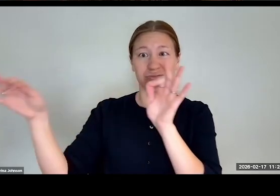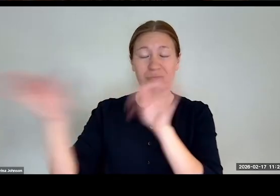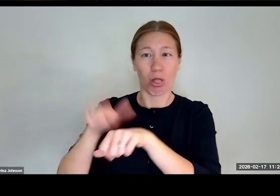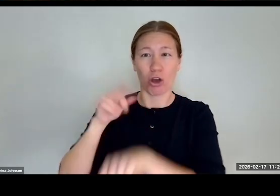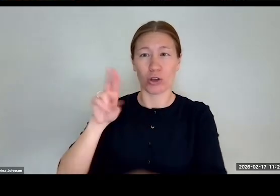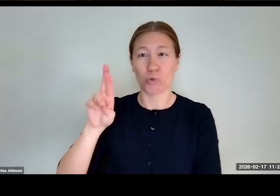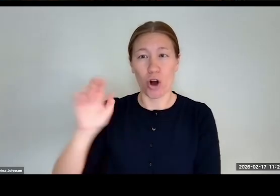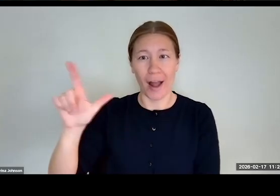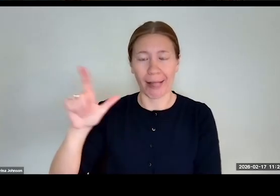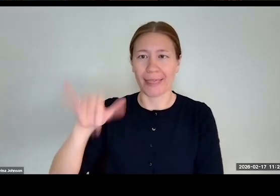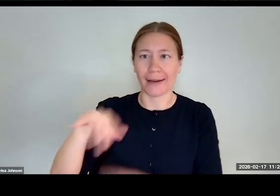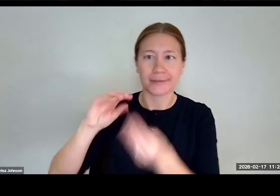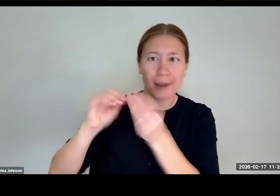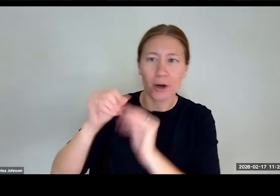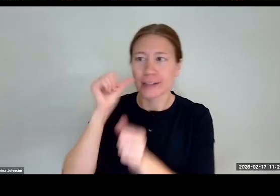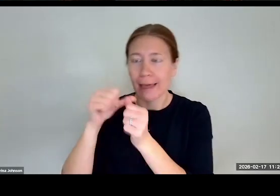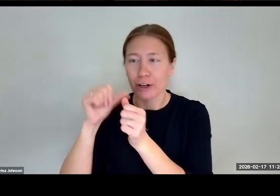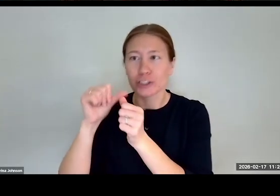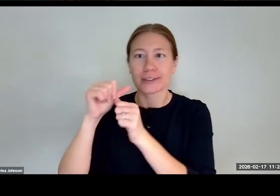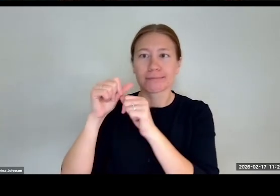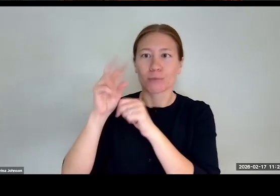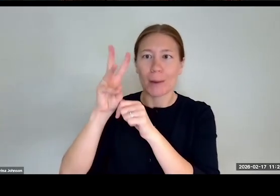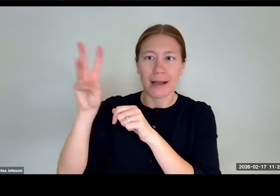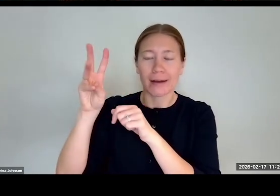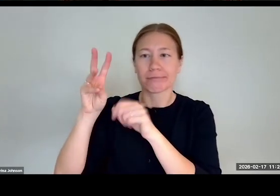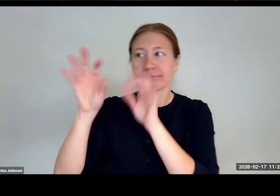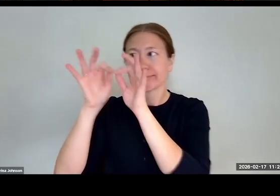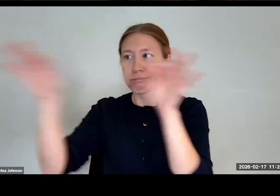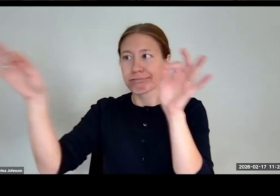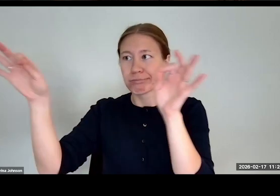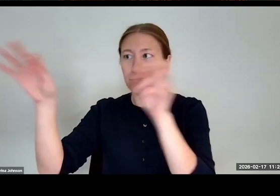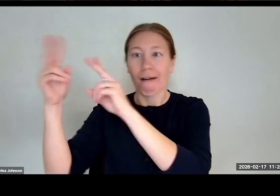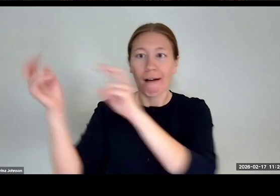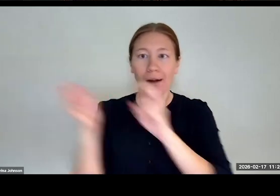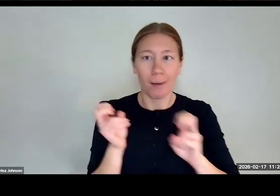that you would find in your browser bar for the link, we want to have some words